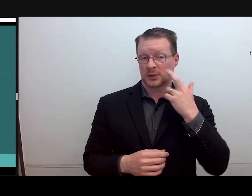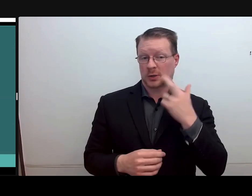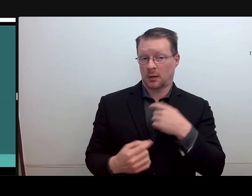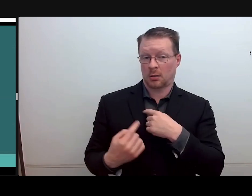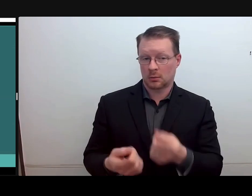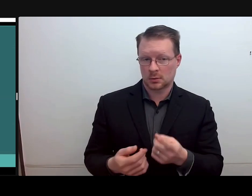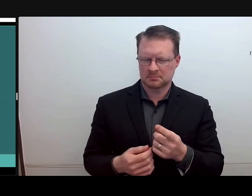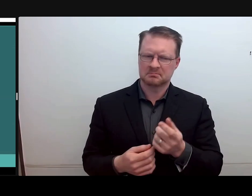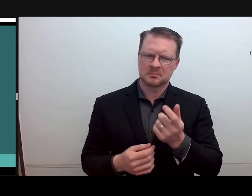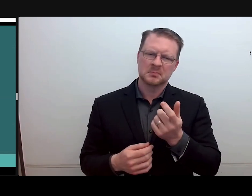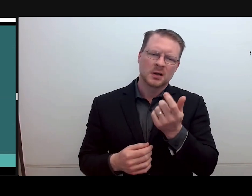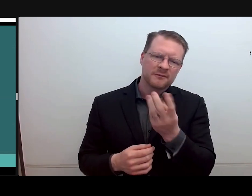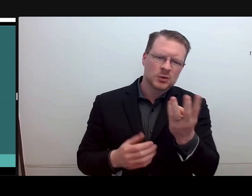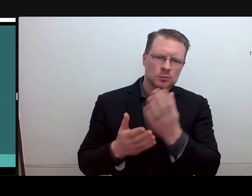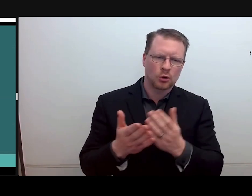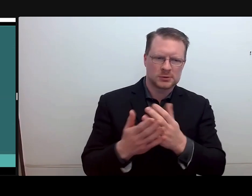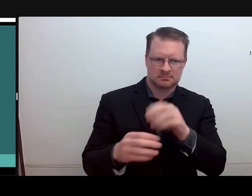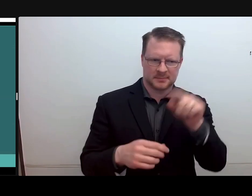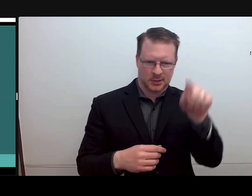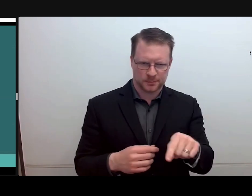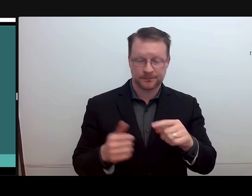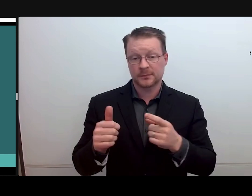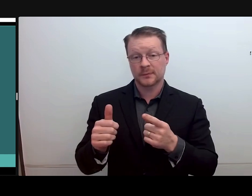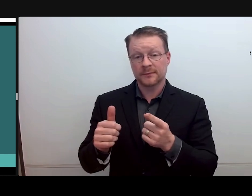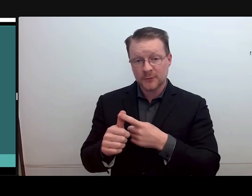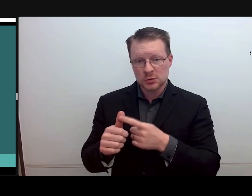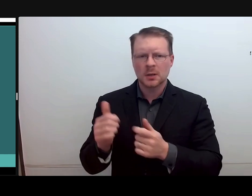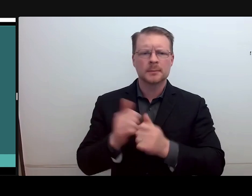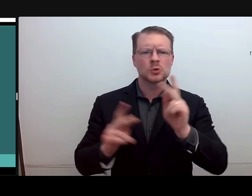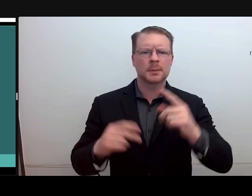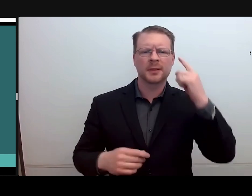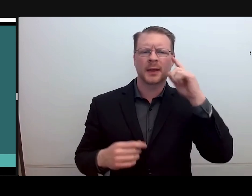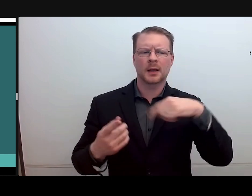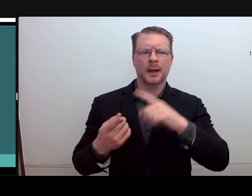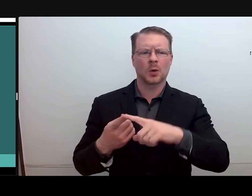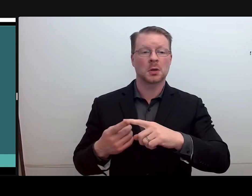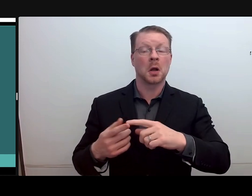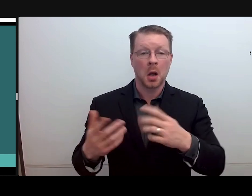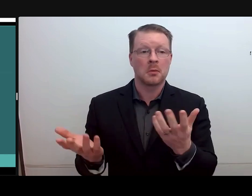My rationale thus far has several different components, which are listed here.